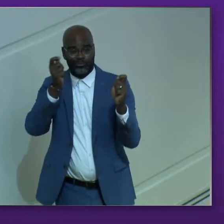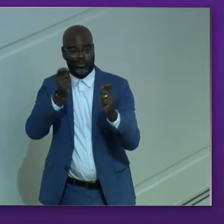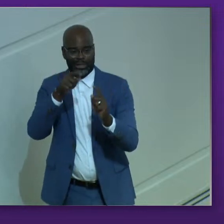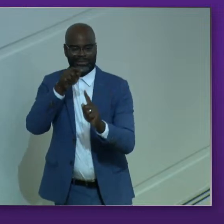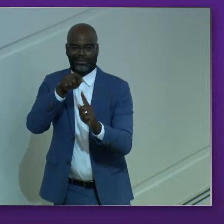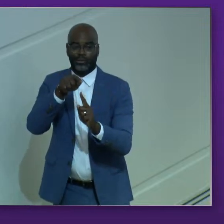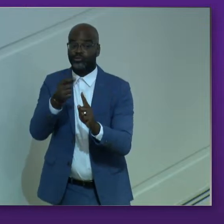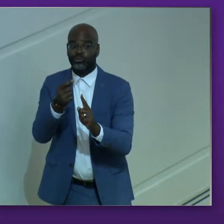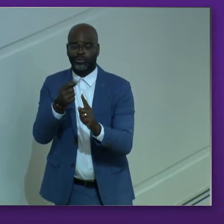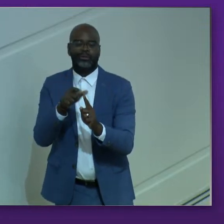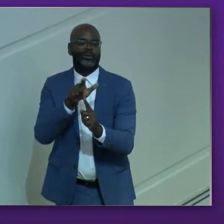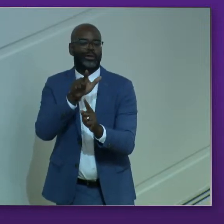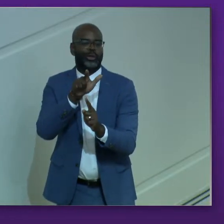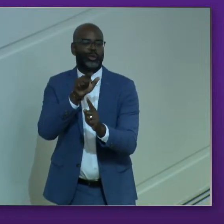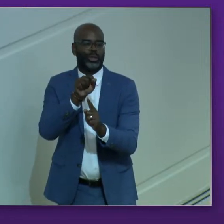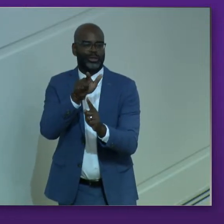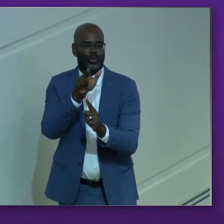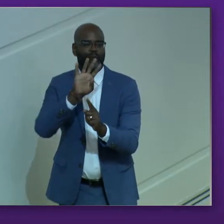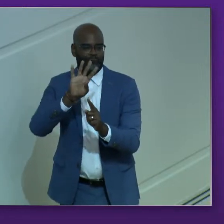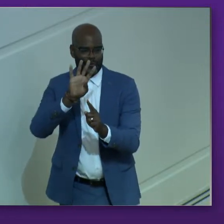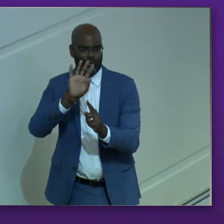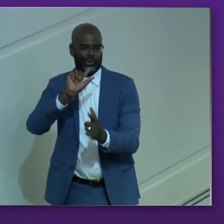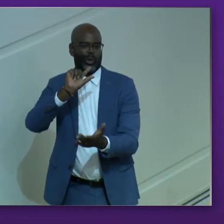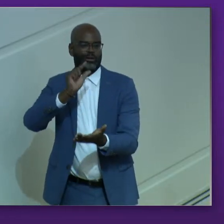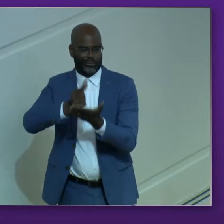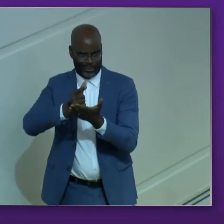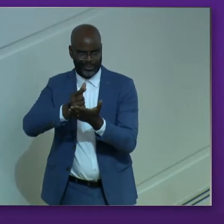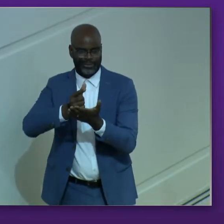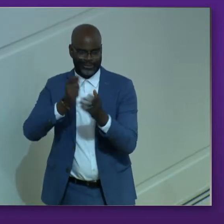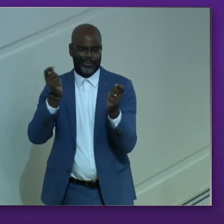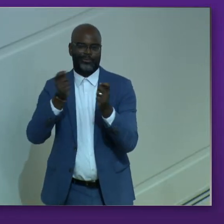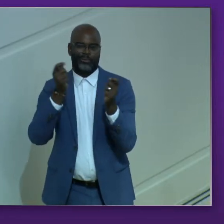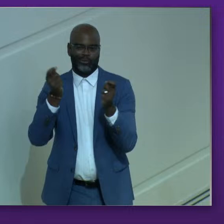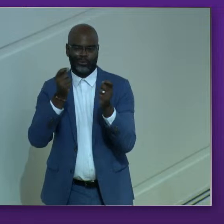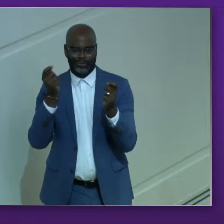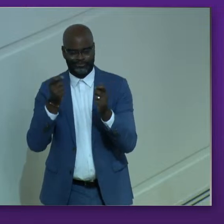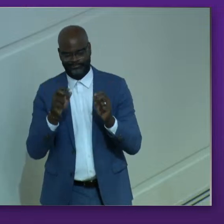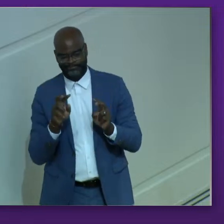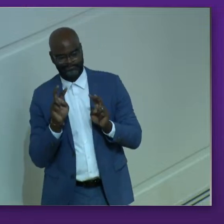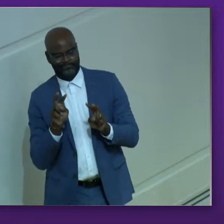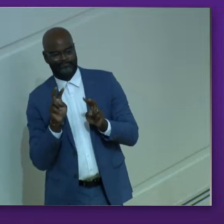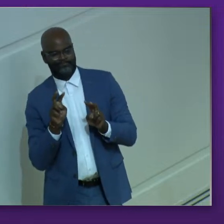CELEBRATION.